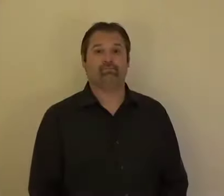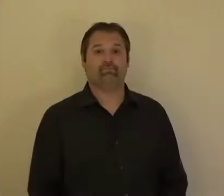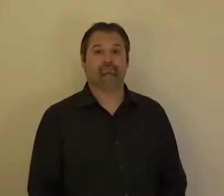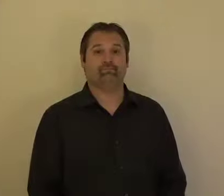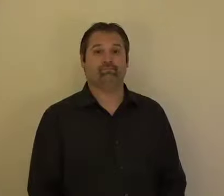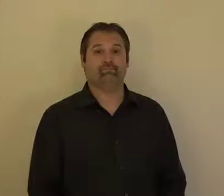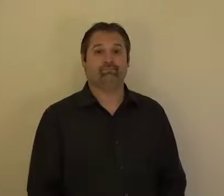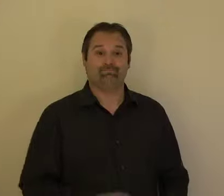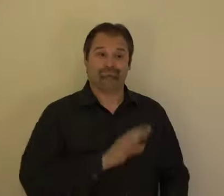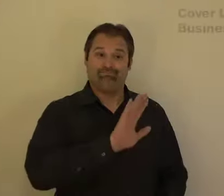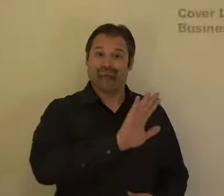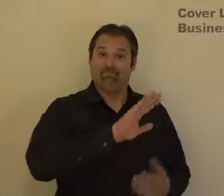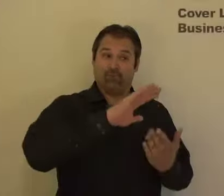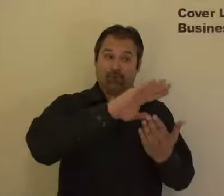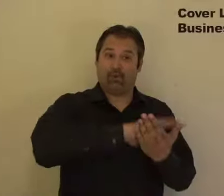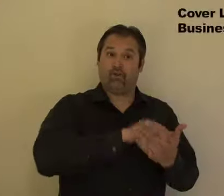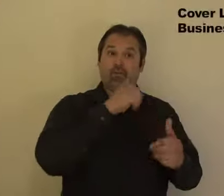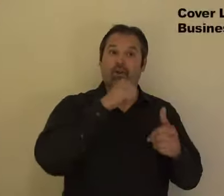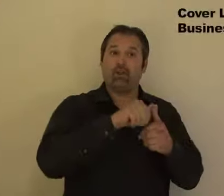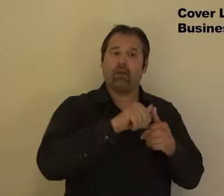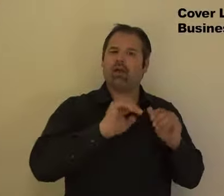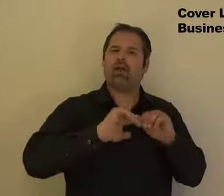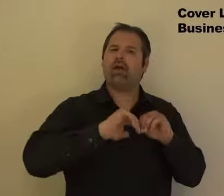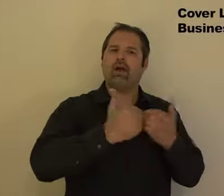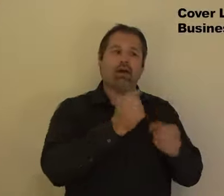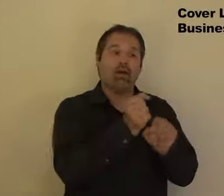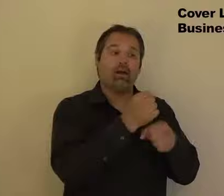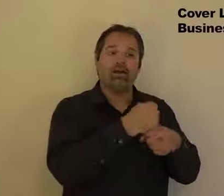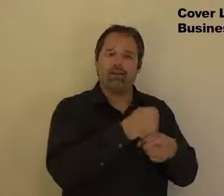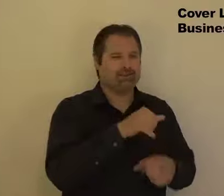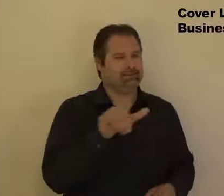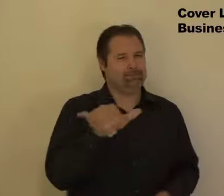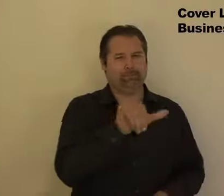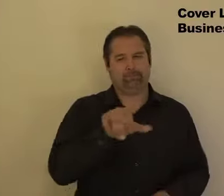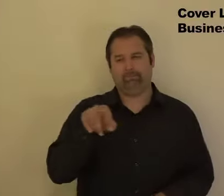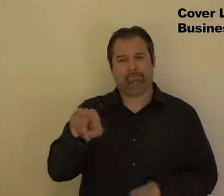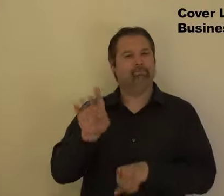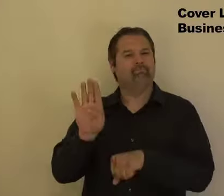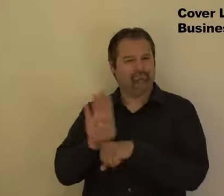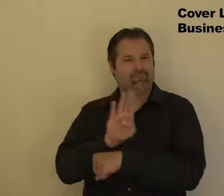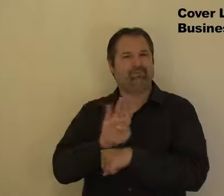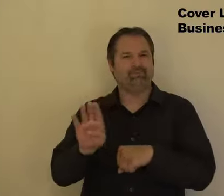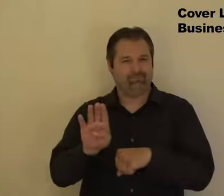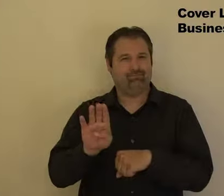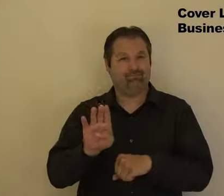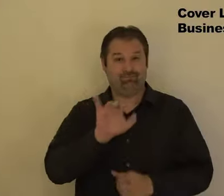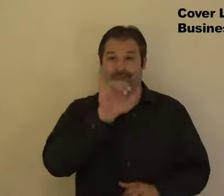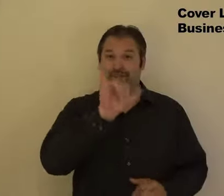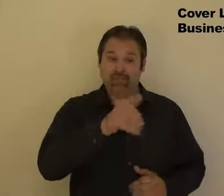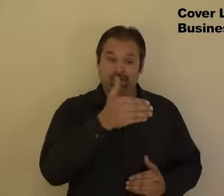They are formatted with the following business letter parts: the writer's name